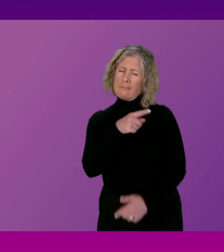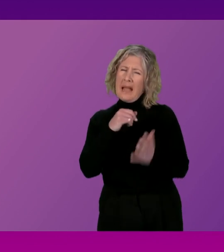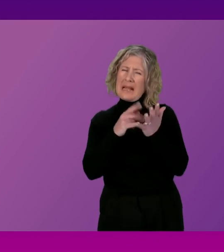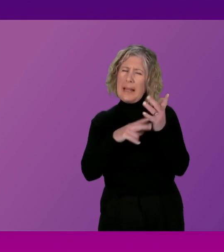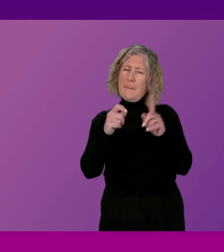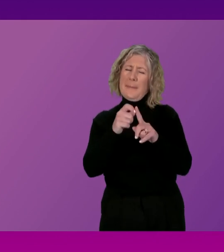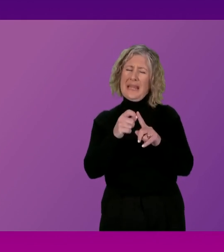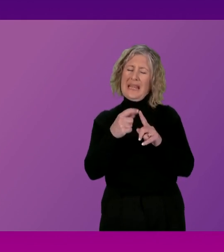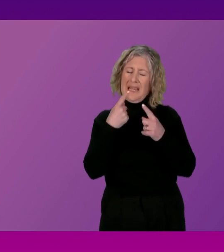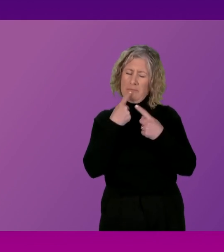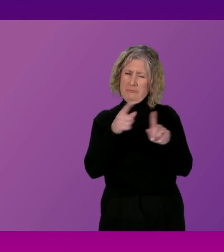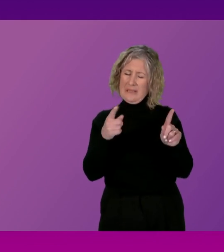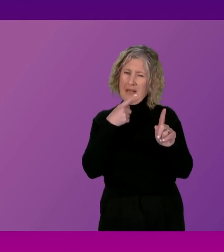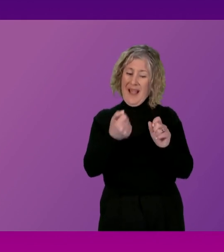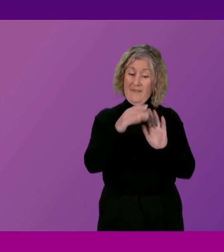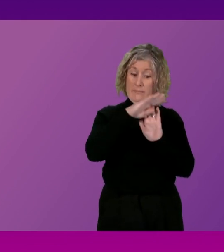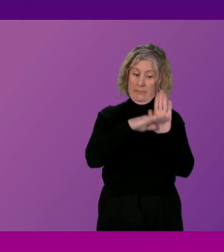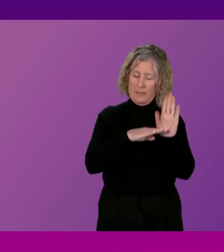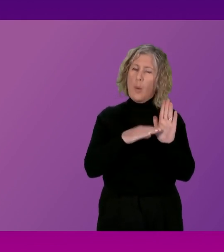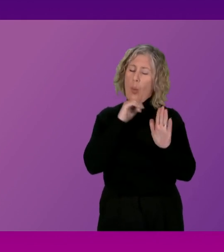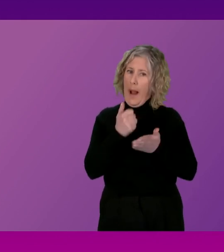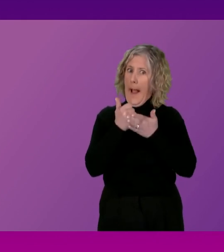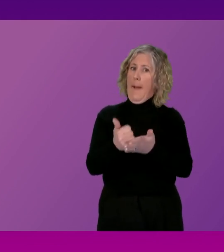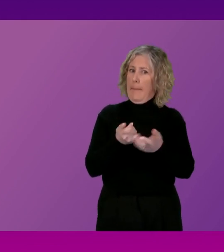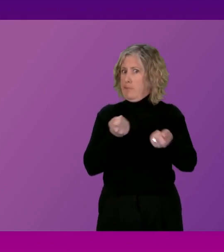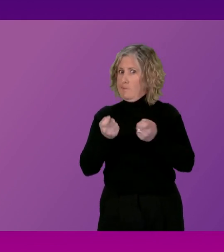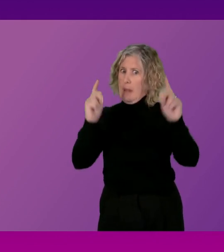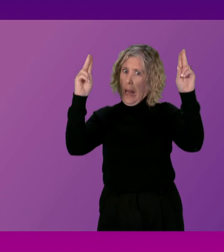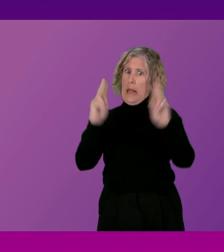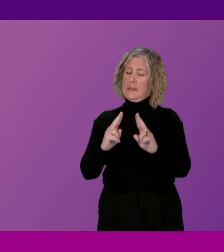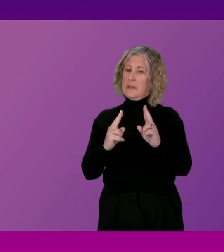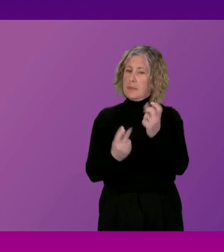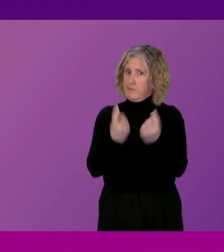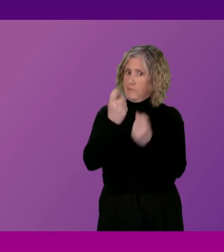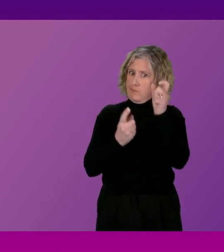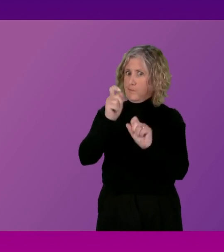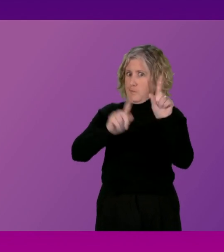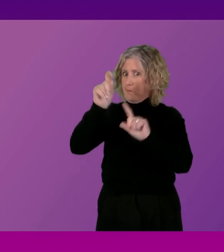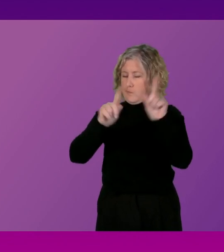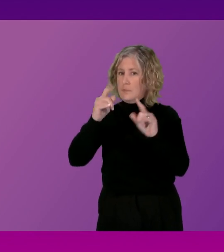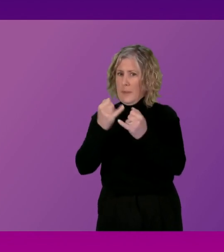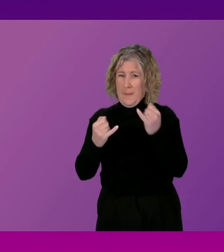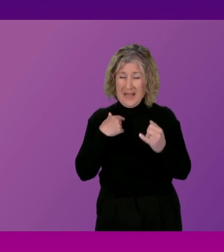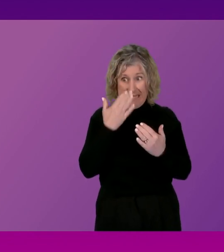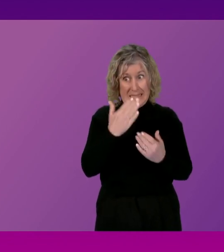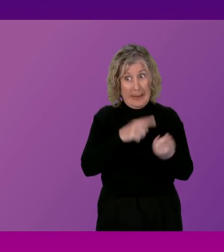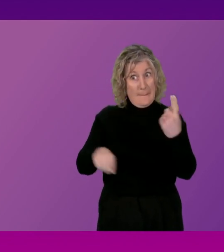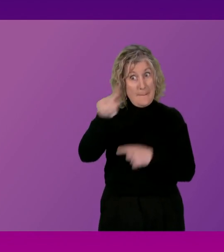public safety around bonfire night, but my party has found that at least 28 of Scotland’s 32 councils have no plans to introduce them.